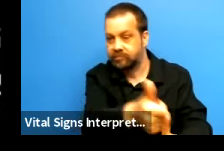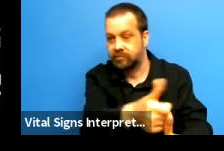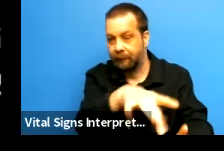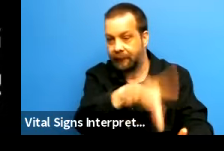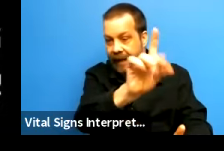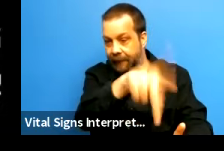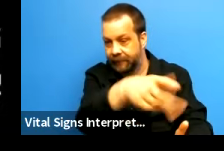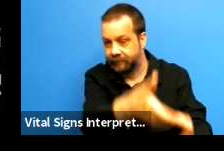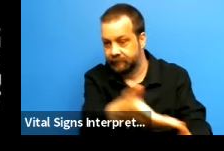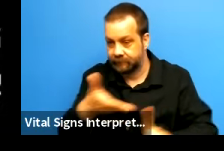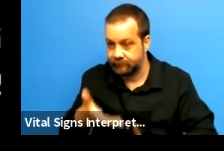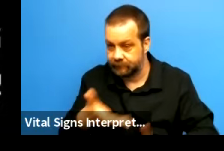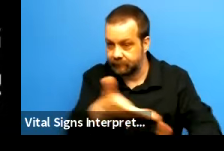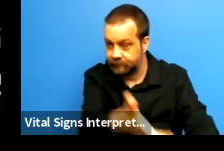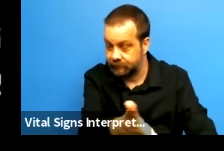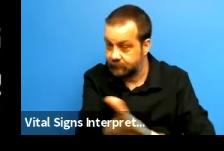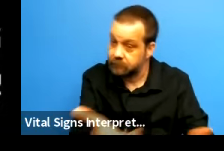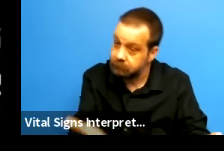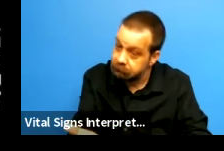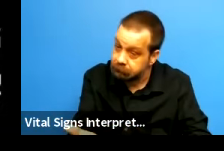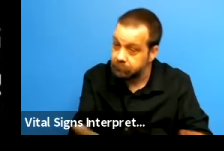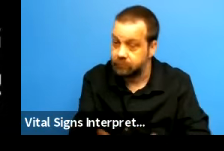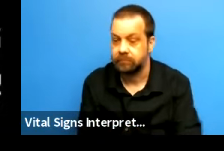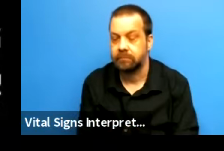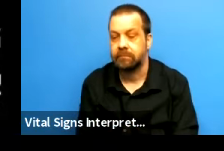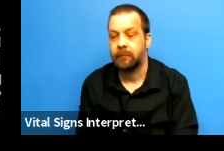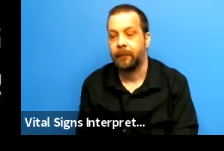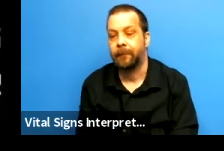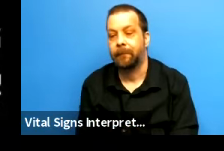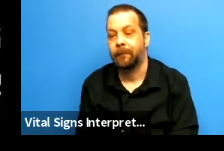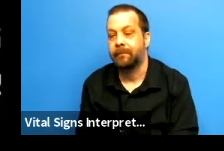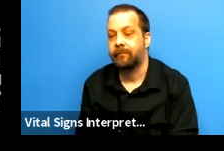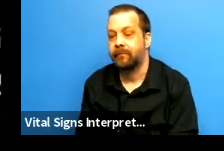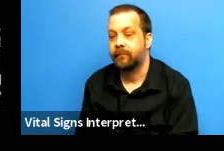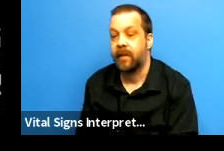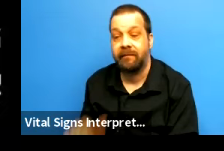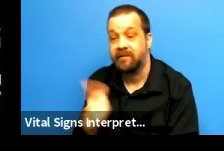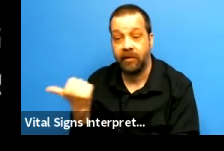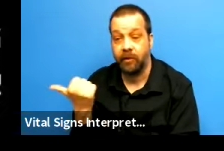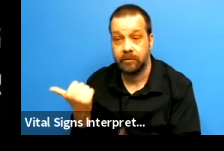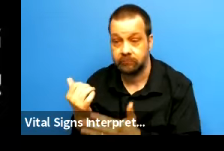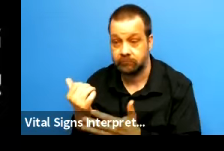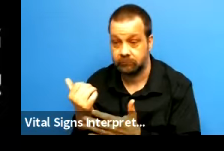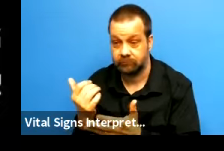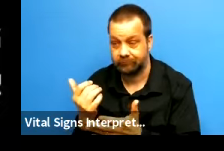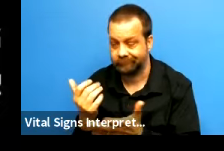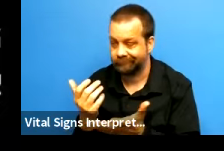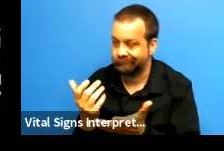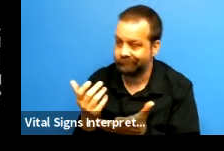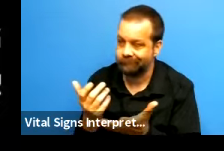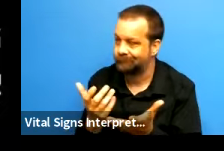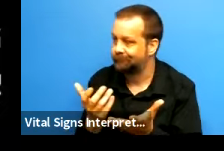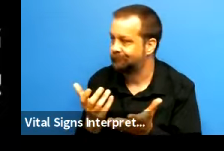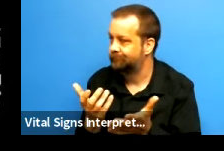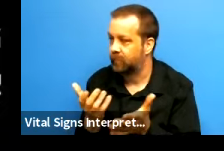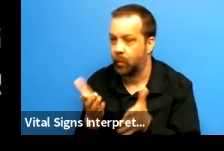Or is there another way they can get to work and just so they can limit their exposure.